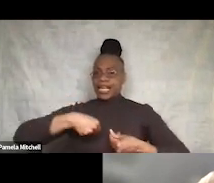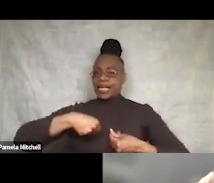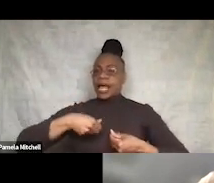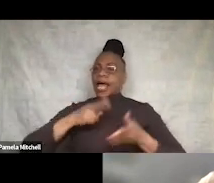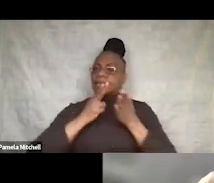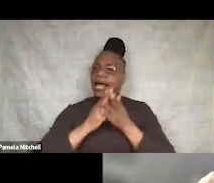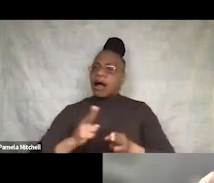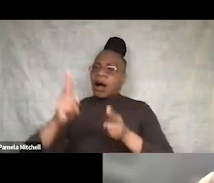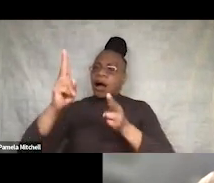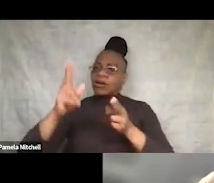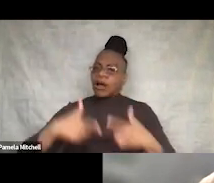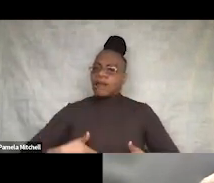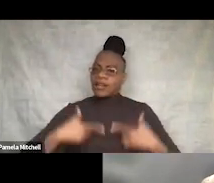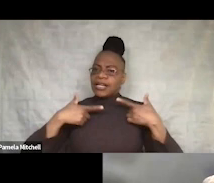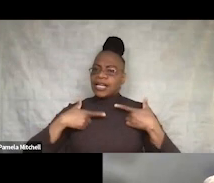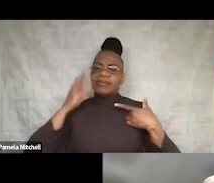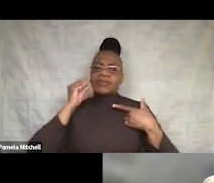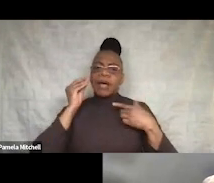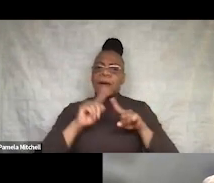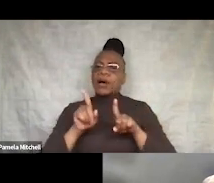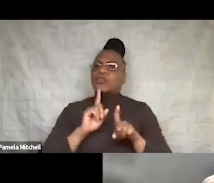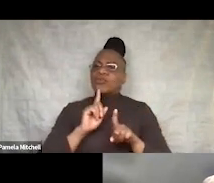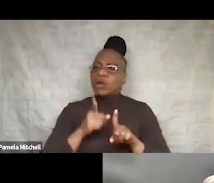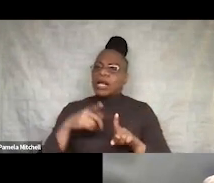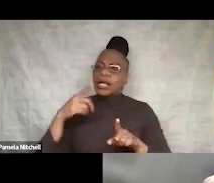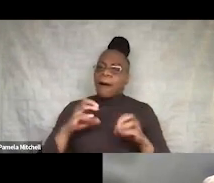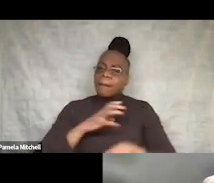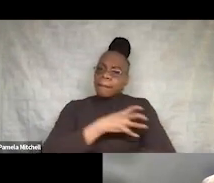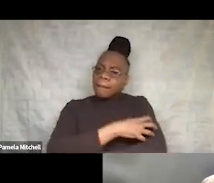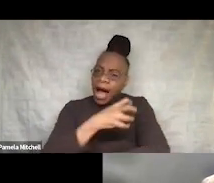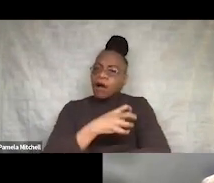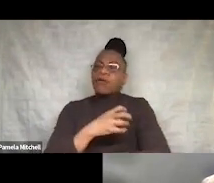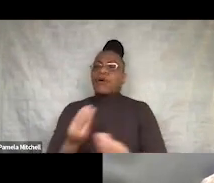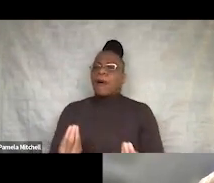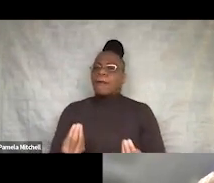but in a very dynamic and multifaceted way. And then Unite Us.